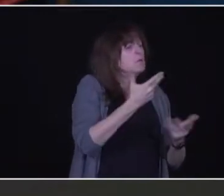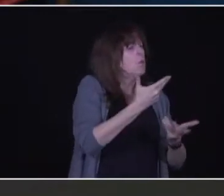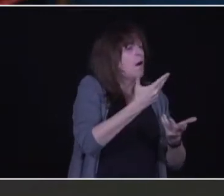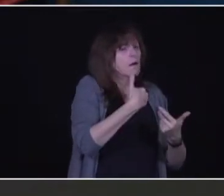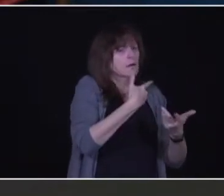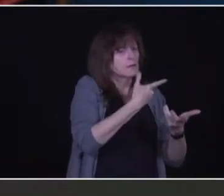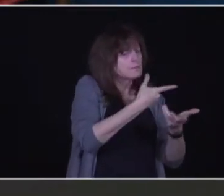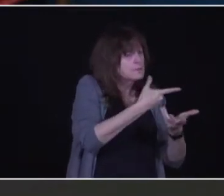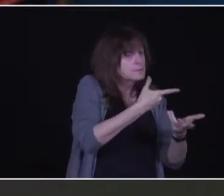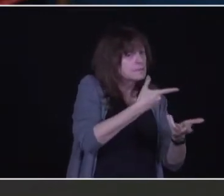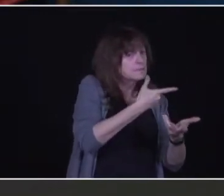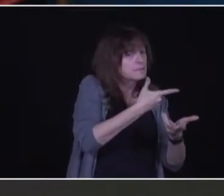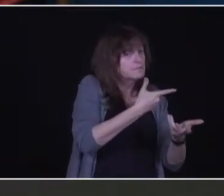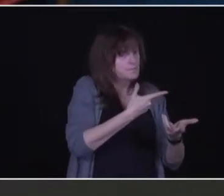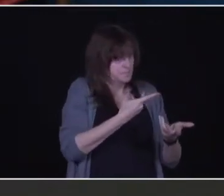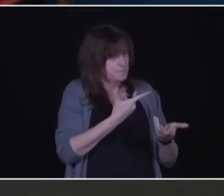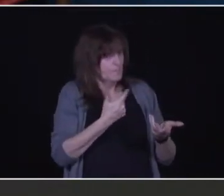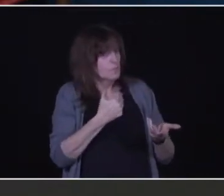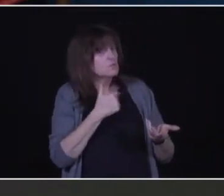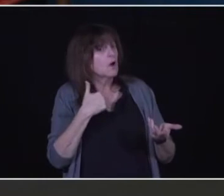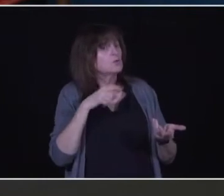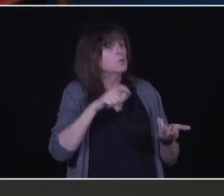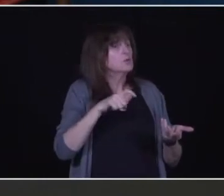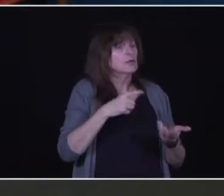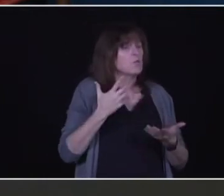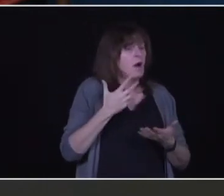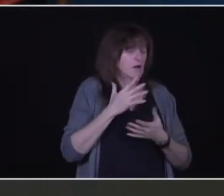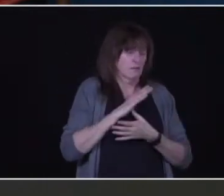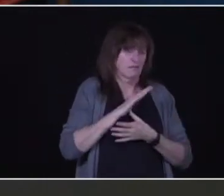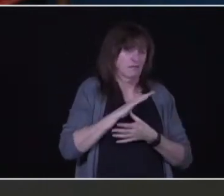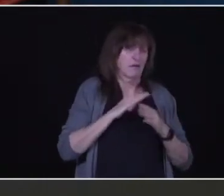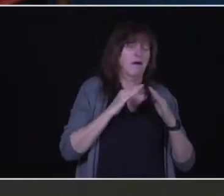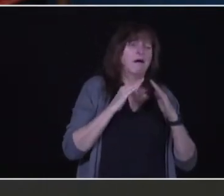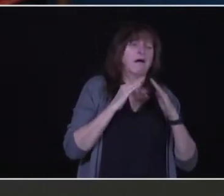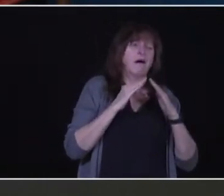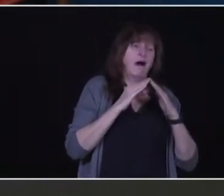we are in desperate need of, and always working in collaboration with the municipalities to